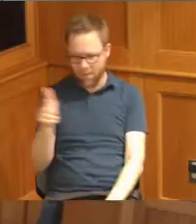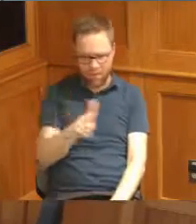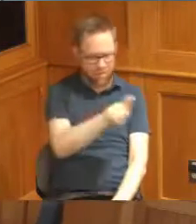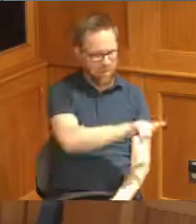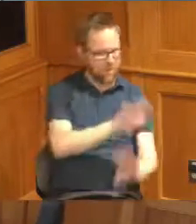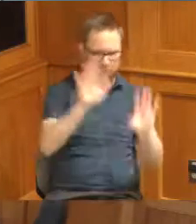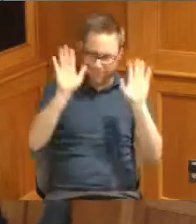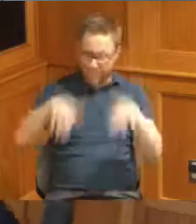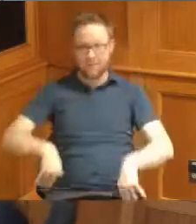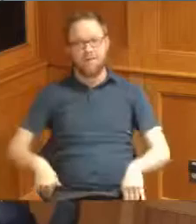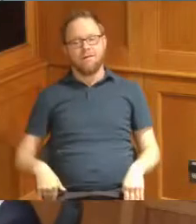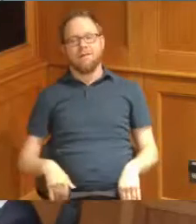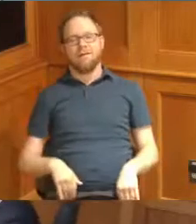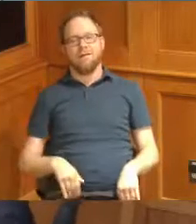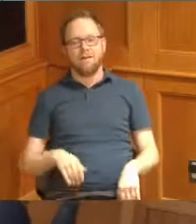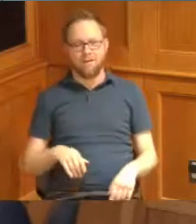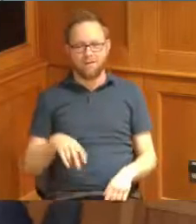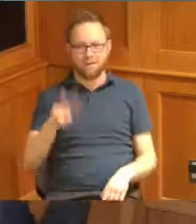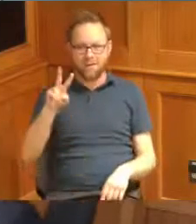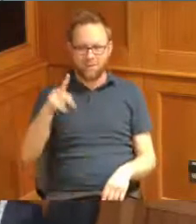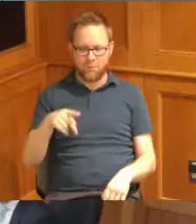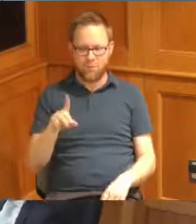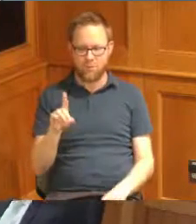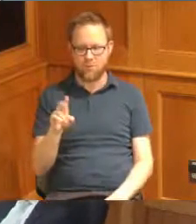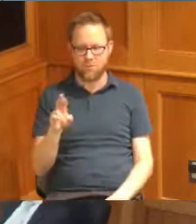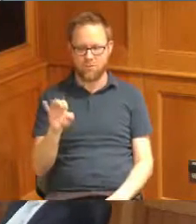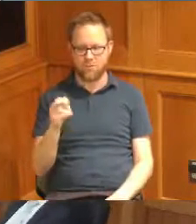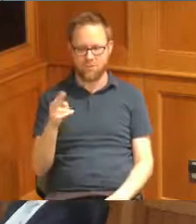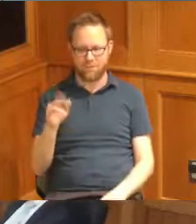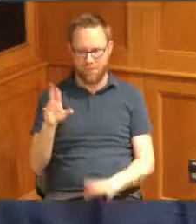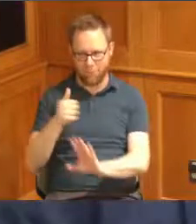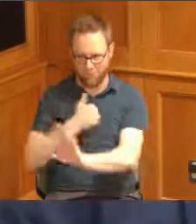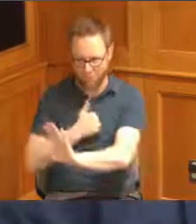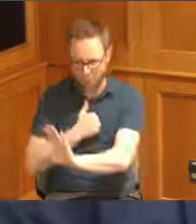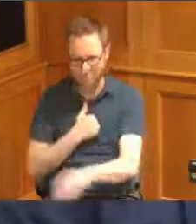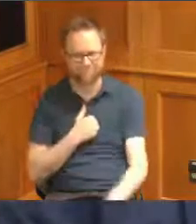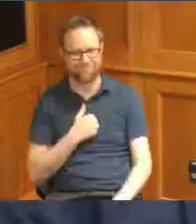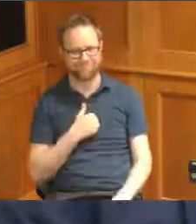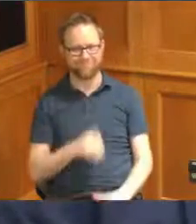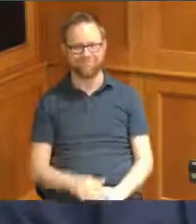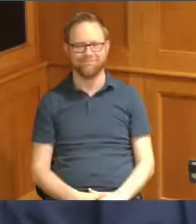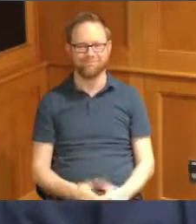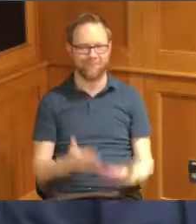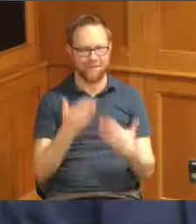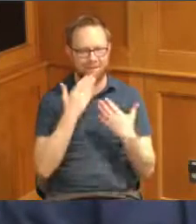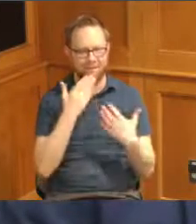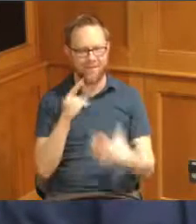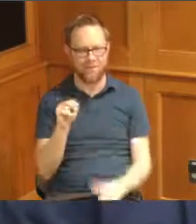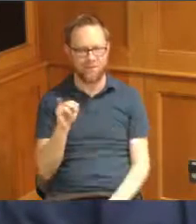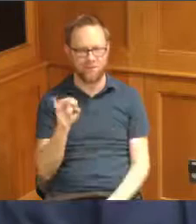but Vice President Driehaus I'm sorry thank you thank you Nick for being here and reminding us